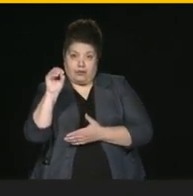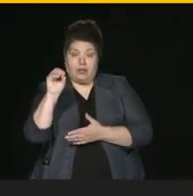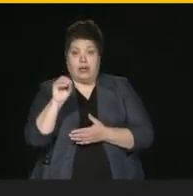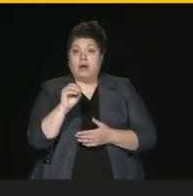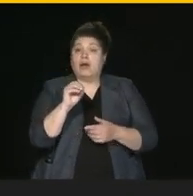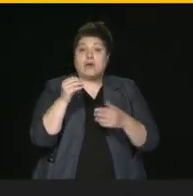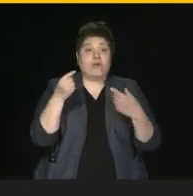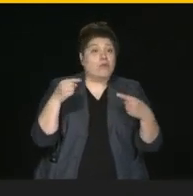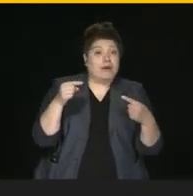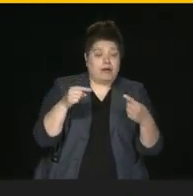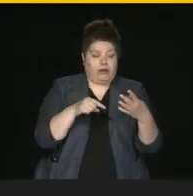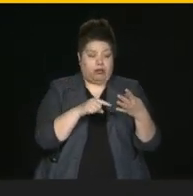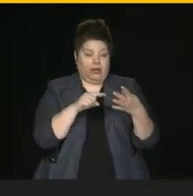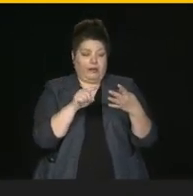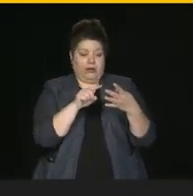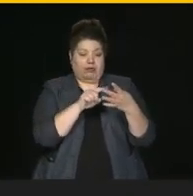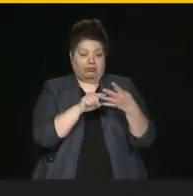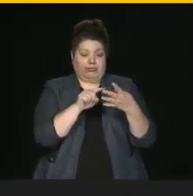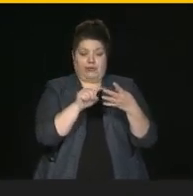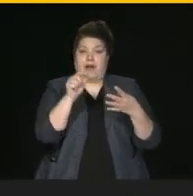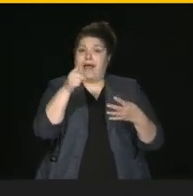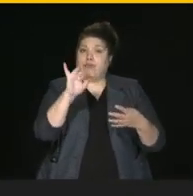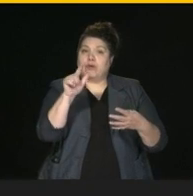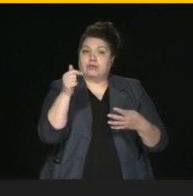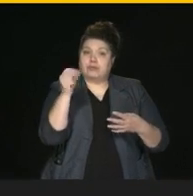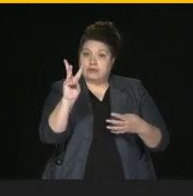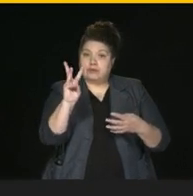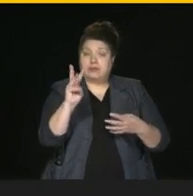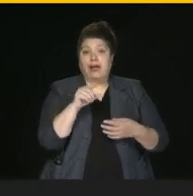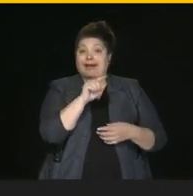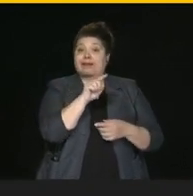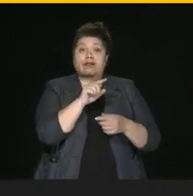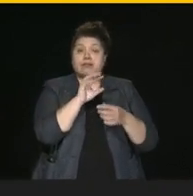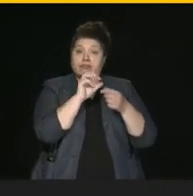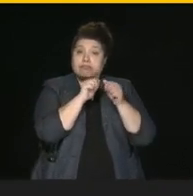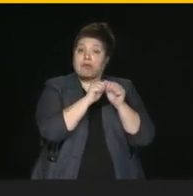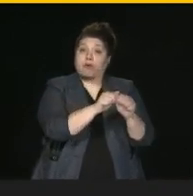31,850 CASES BY APRIL 16th,